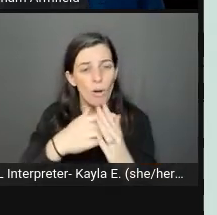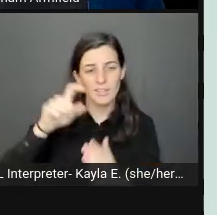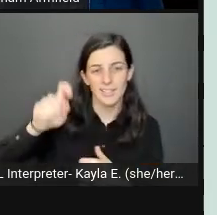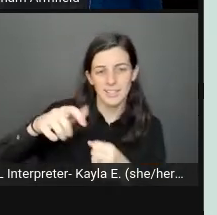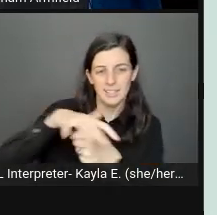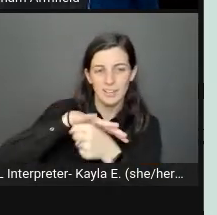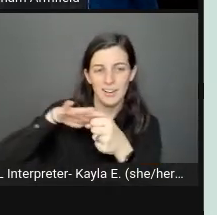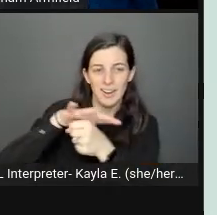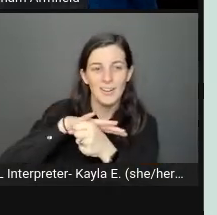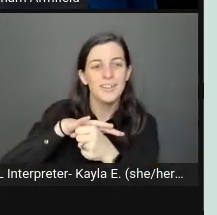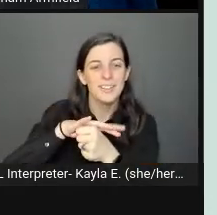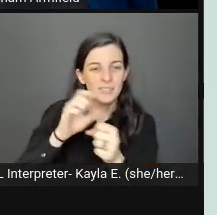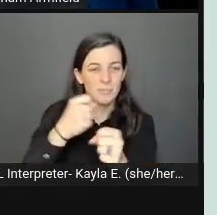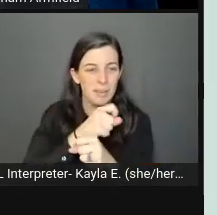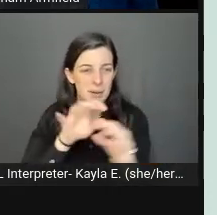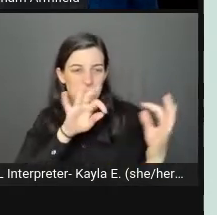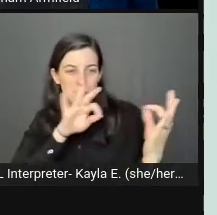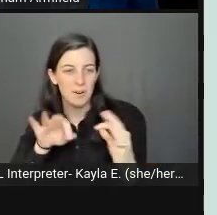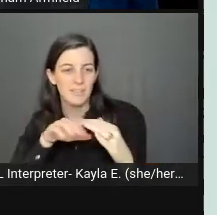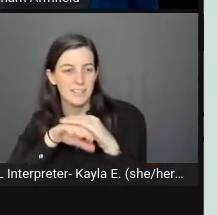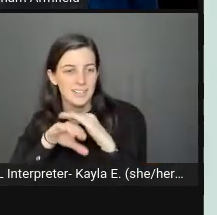to make it perfectly accessible, which is good.